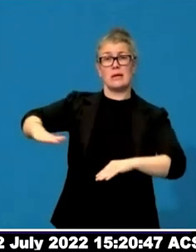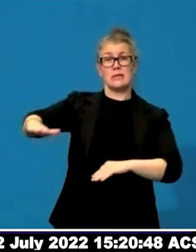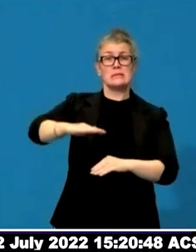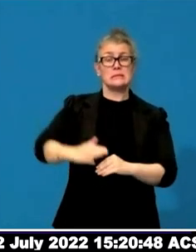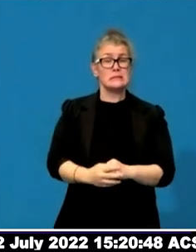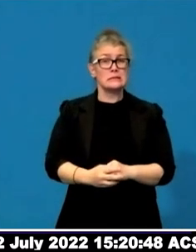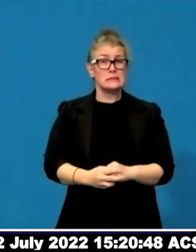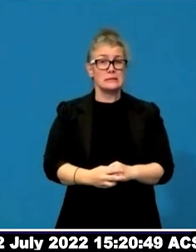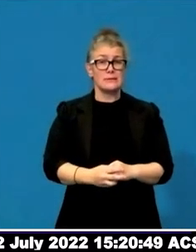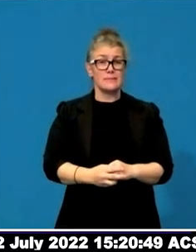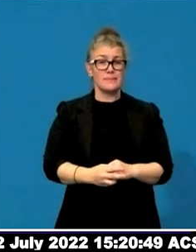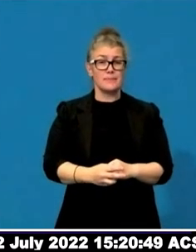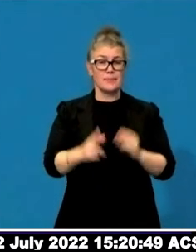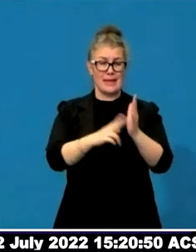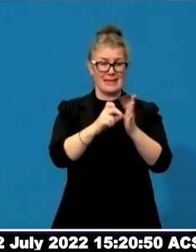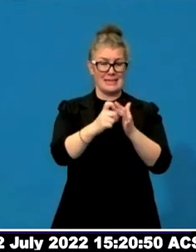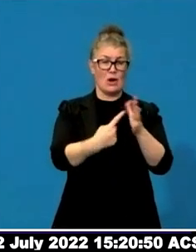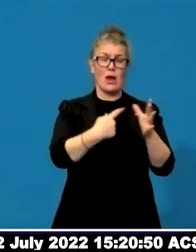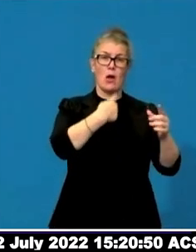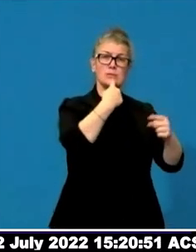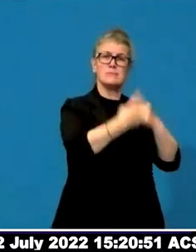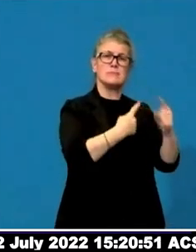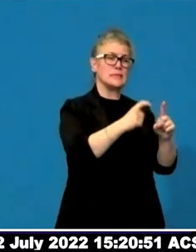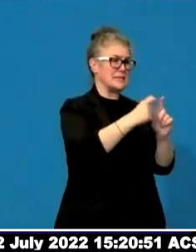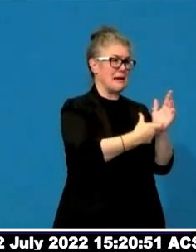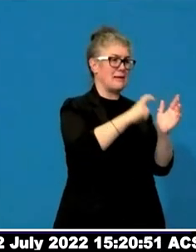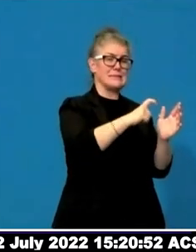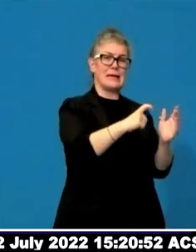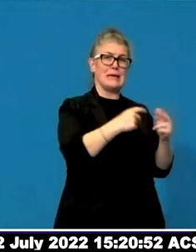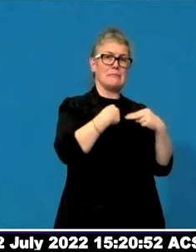I was explaining to the counsellor, they - as a Commission,